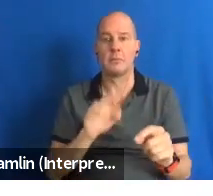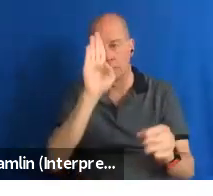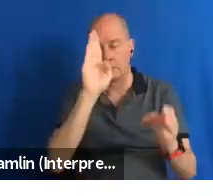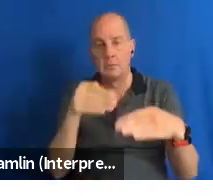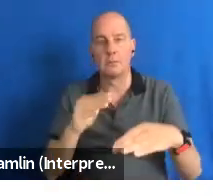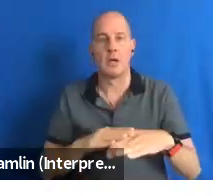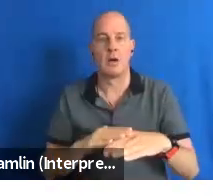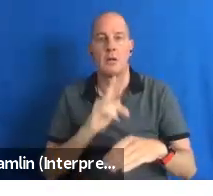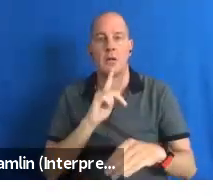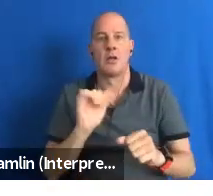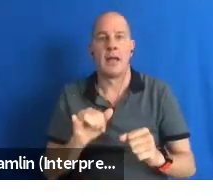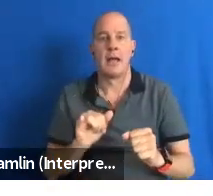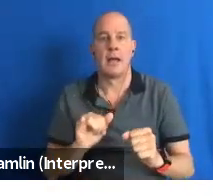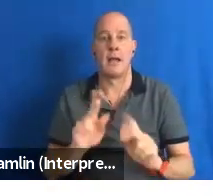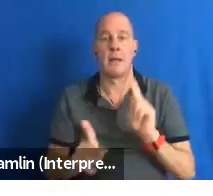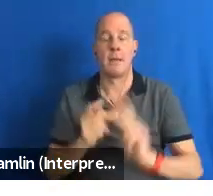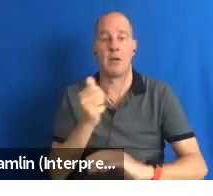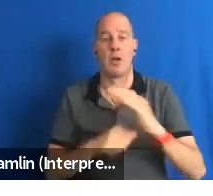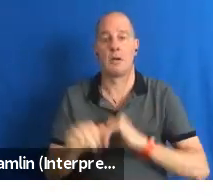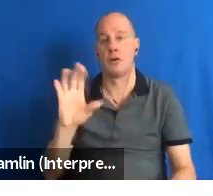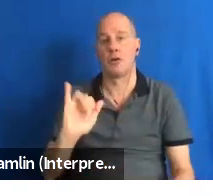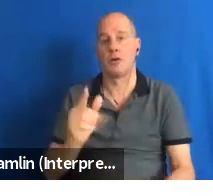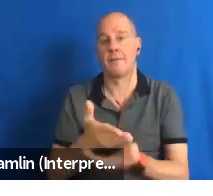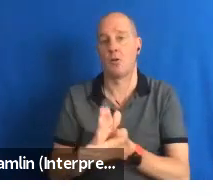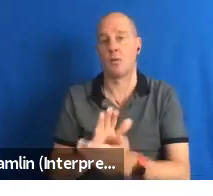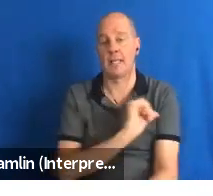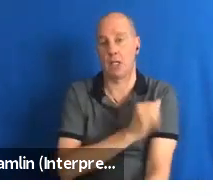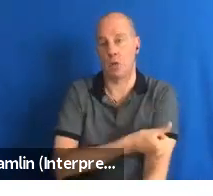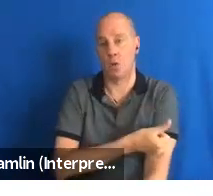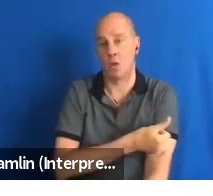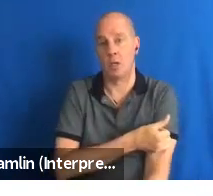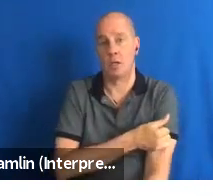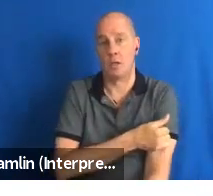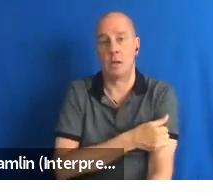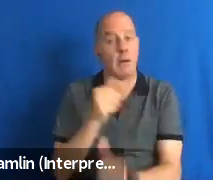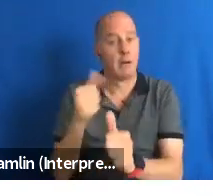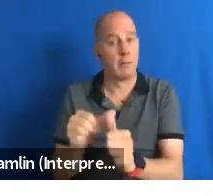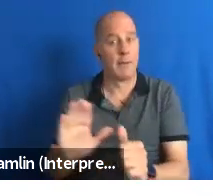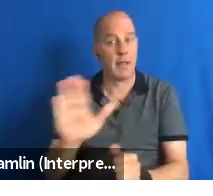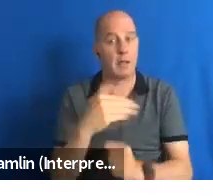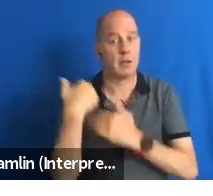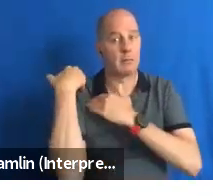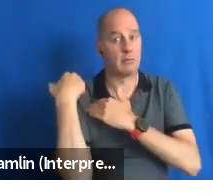entities covered by civil rights authorities keep in mind their obligations under laws and